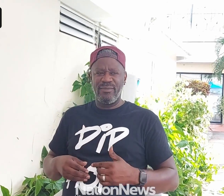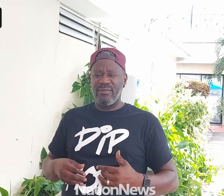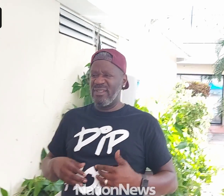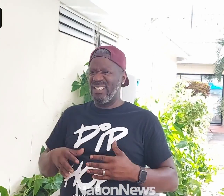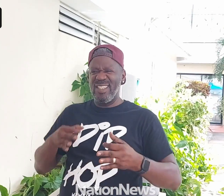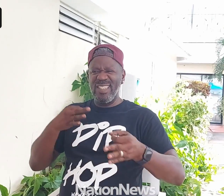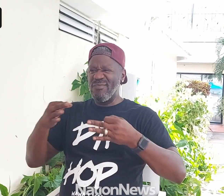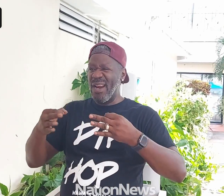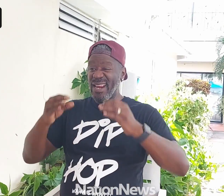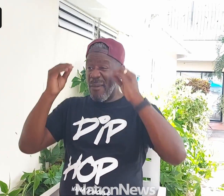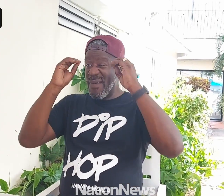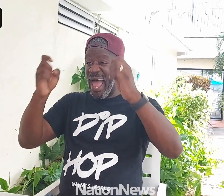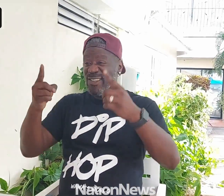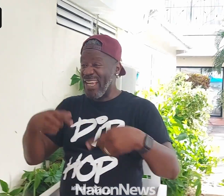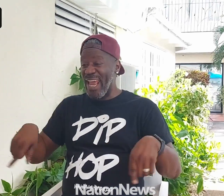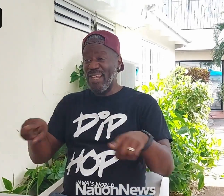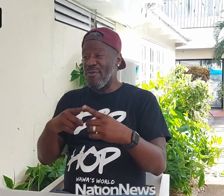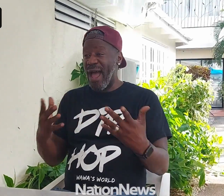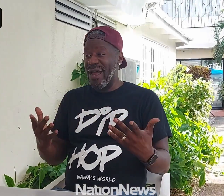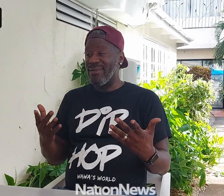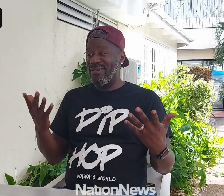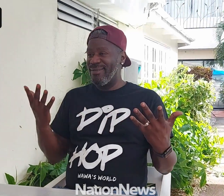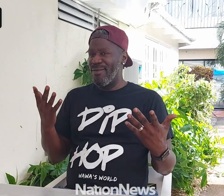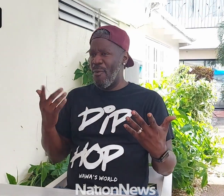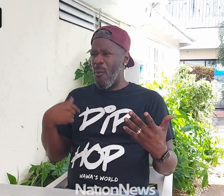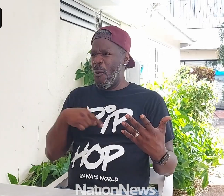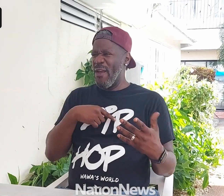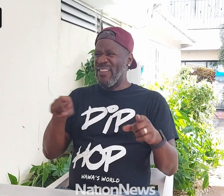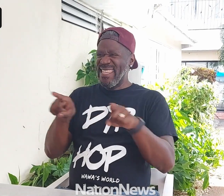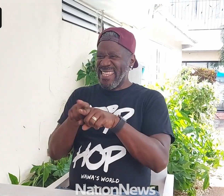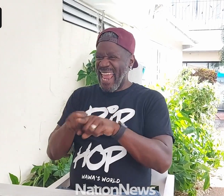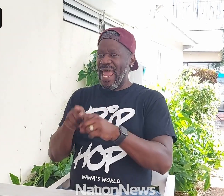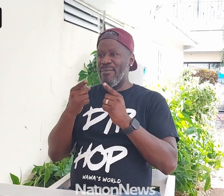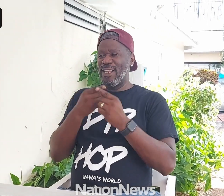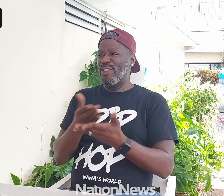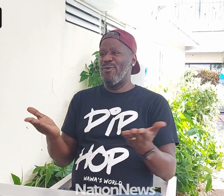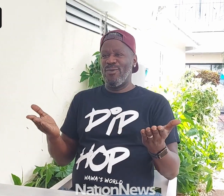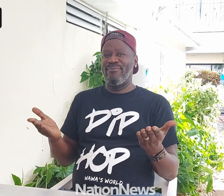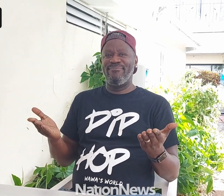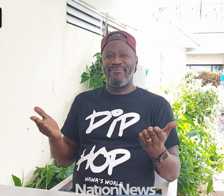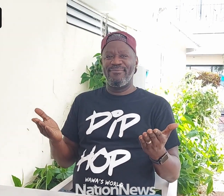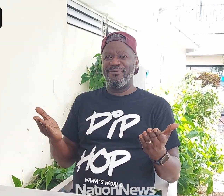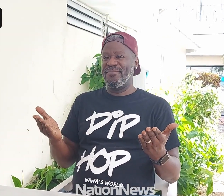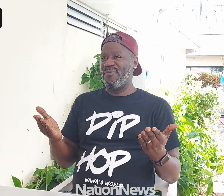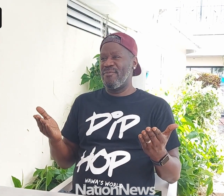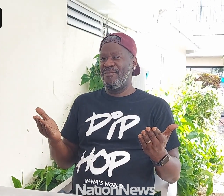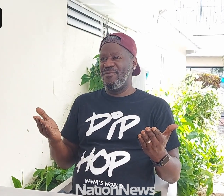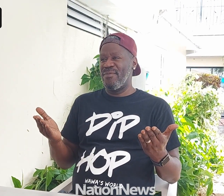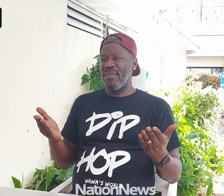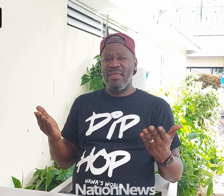things showing a lot of positive things about the deaf Community you know we are the same definit